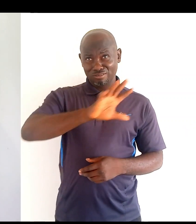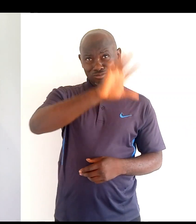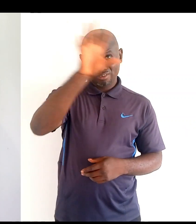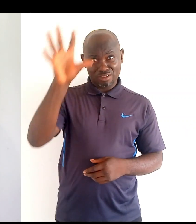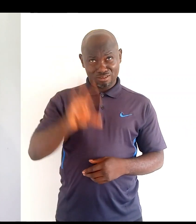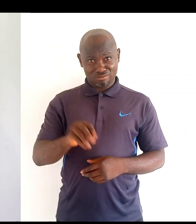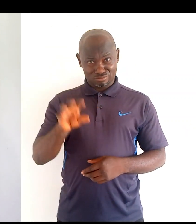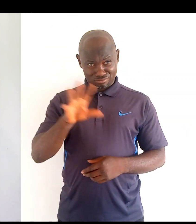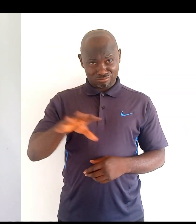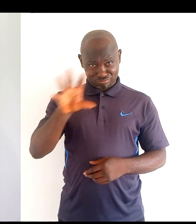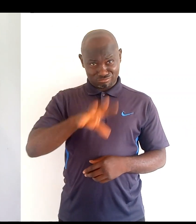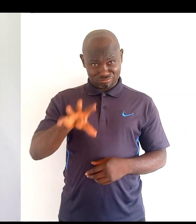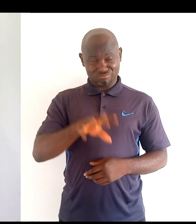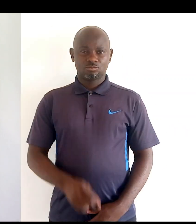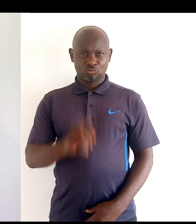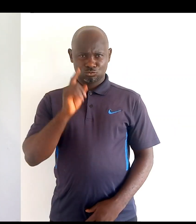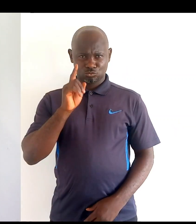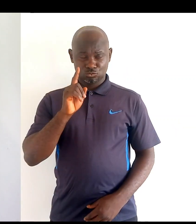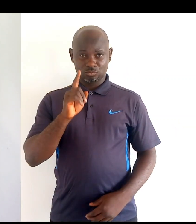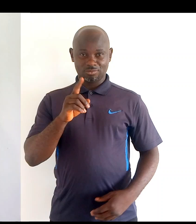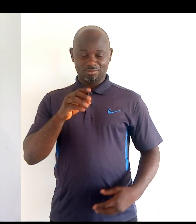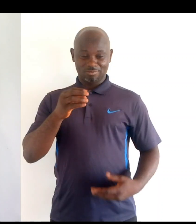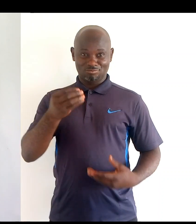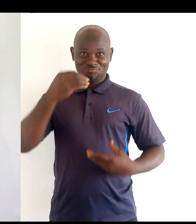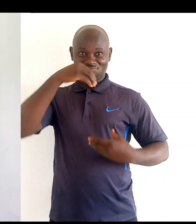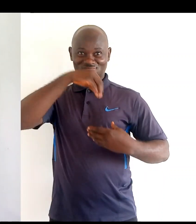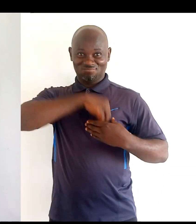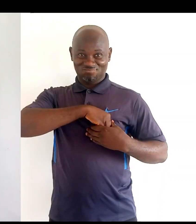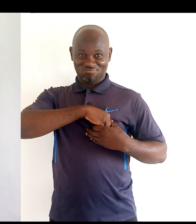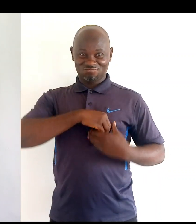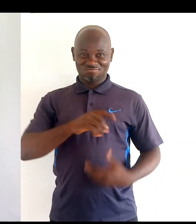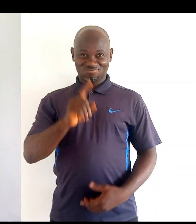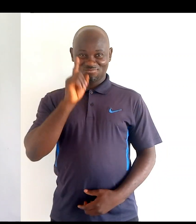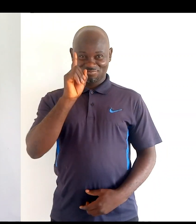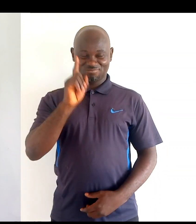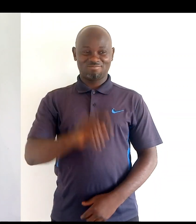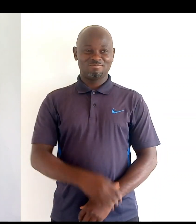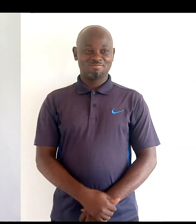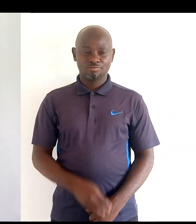ahead to even acquire another sign language such as the American Sign Language, which is